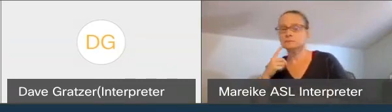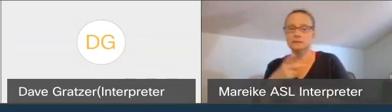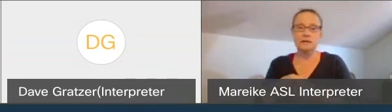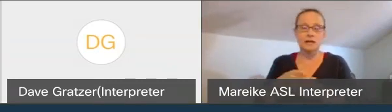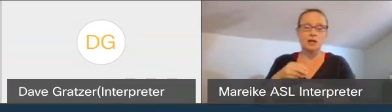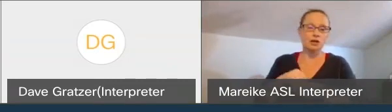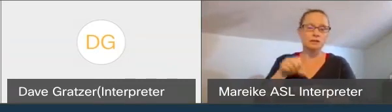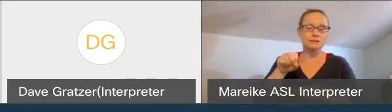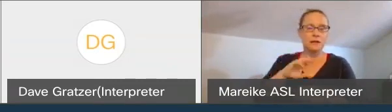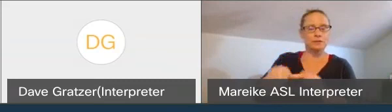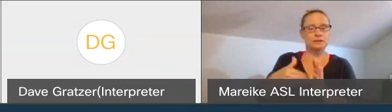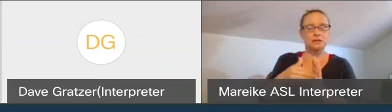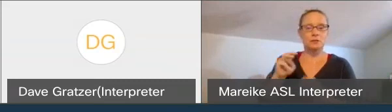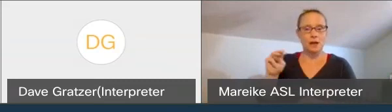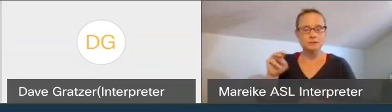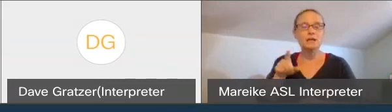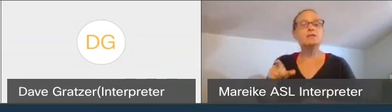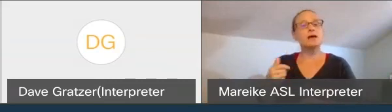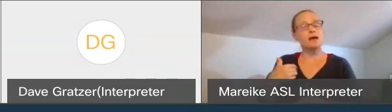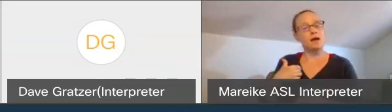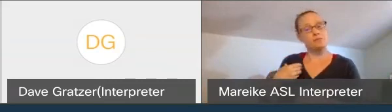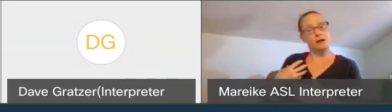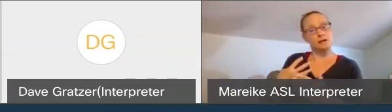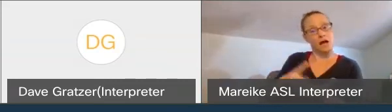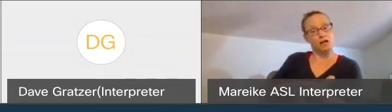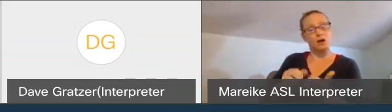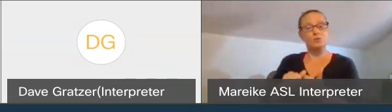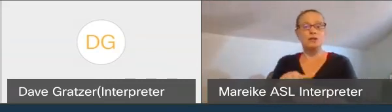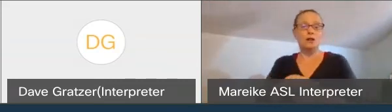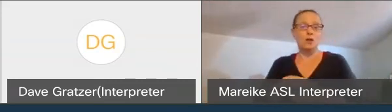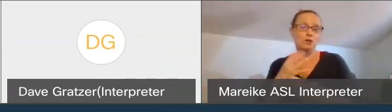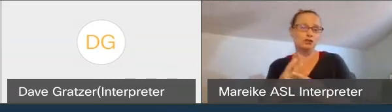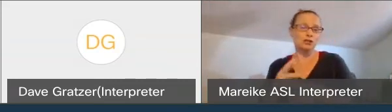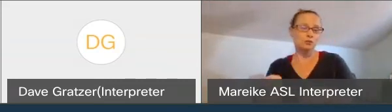And they currently hold the contract with the local jail and are able to provide mental health services there.